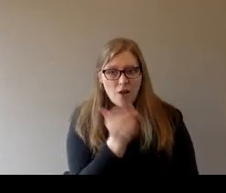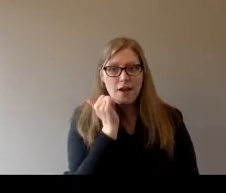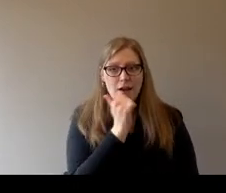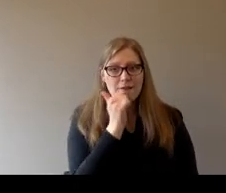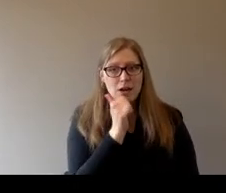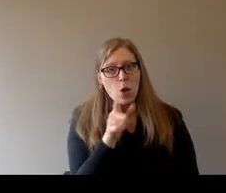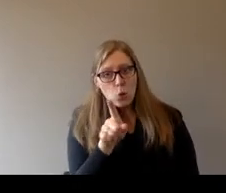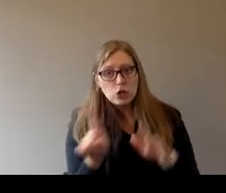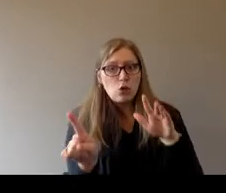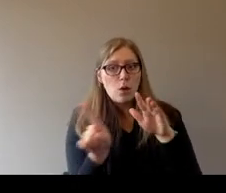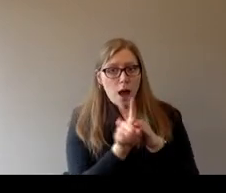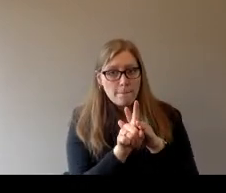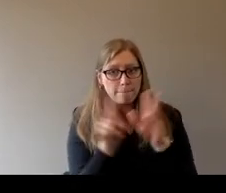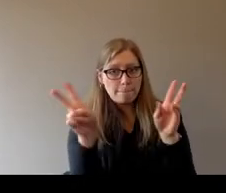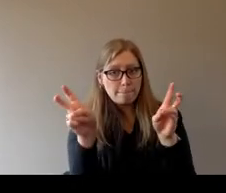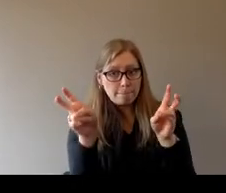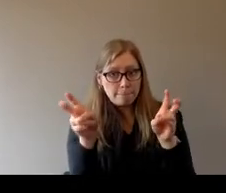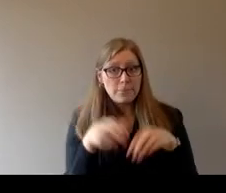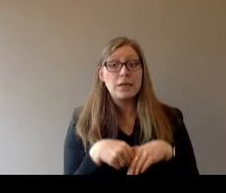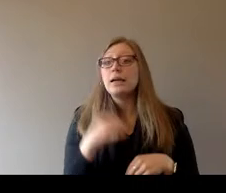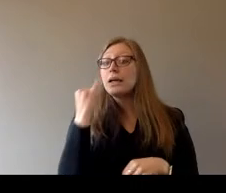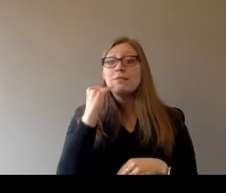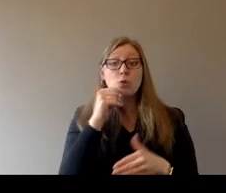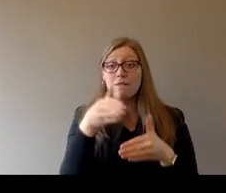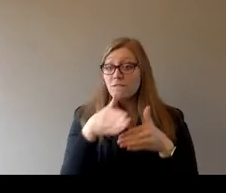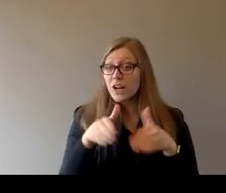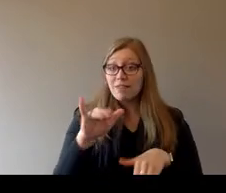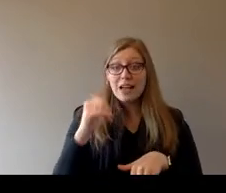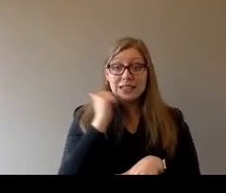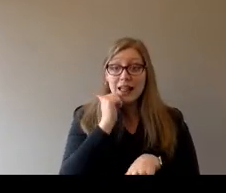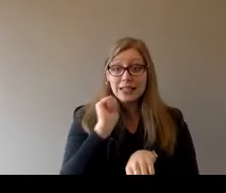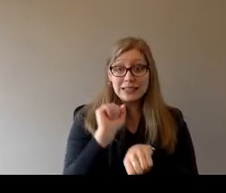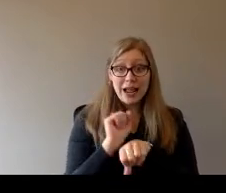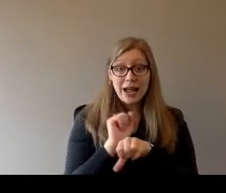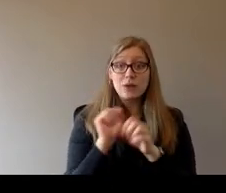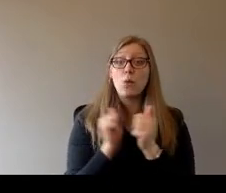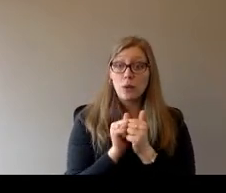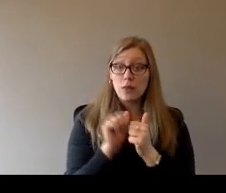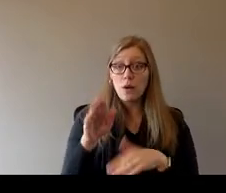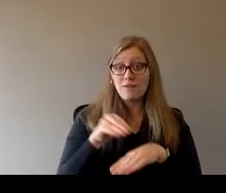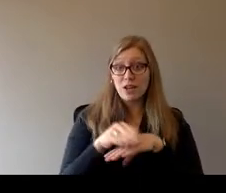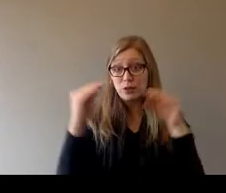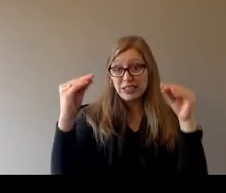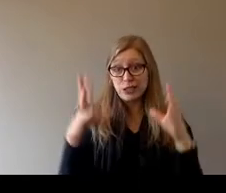If you do not complete that daily task with your advisory teacher, you will be marked